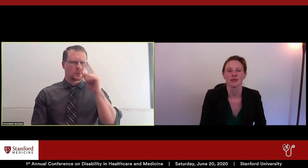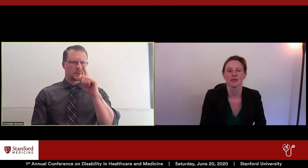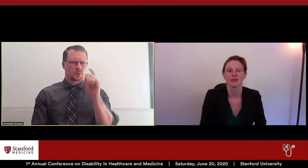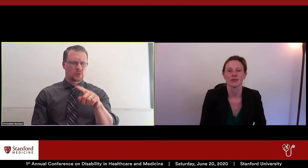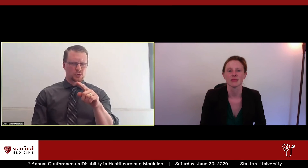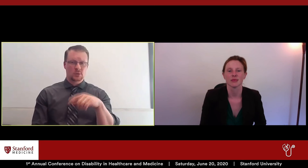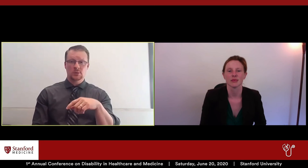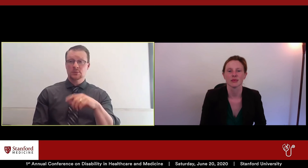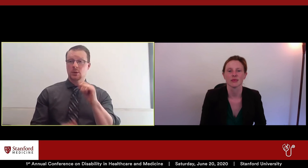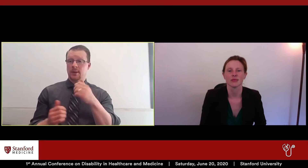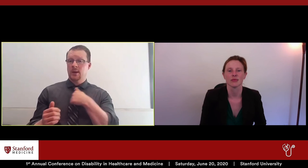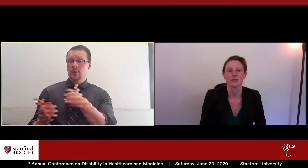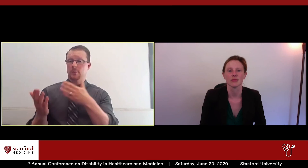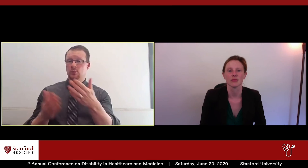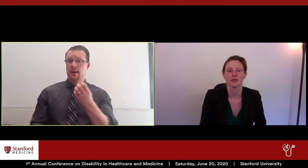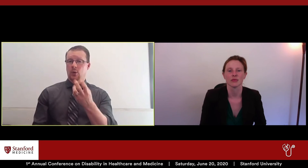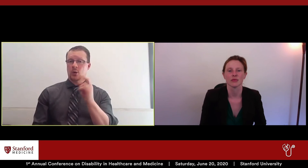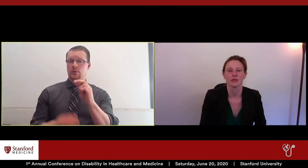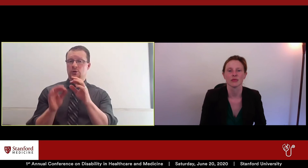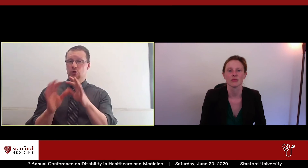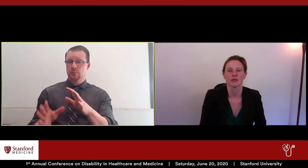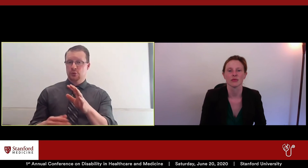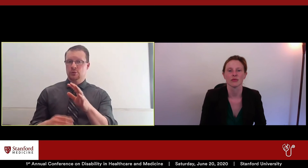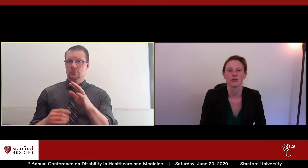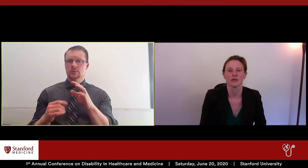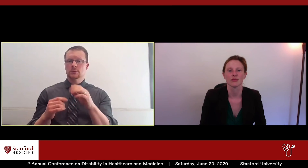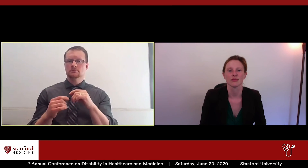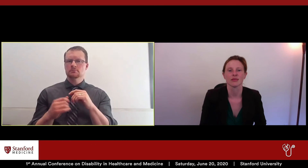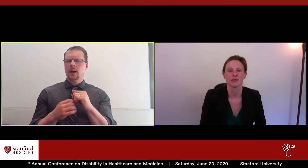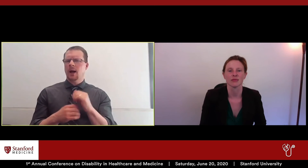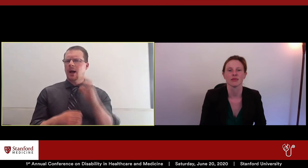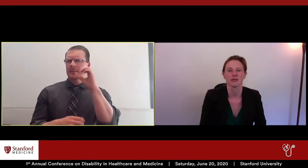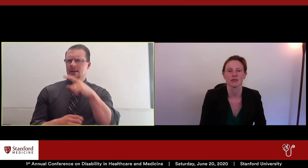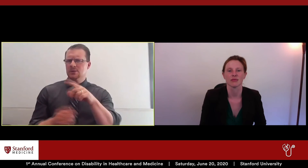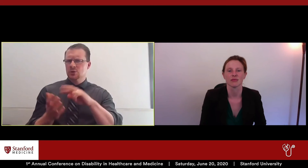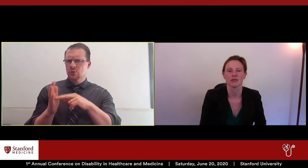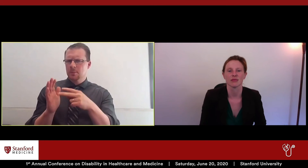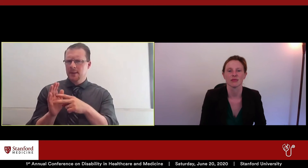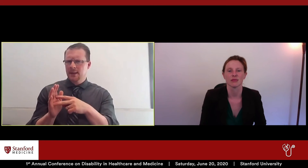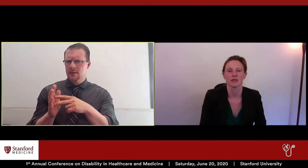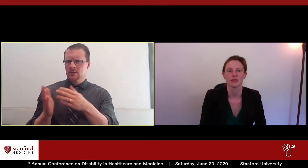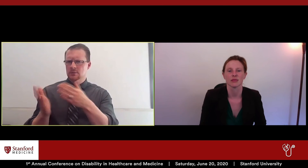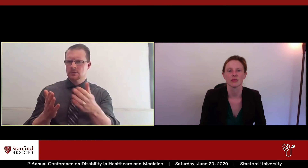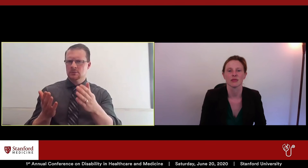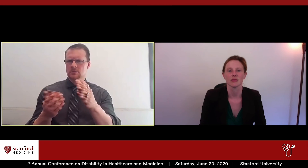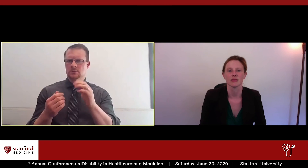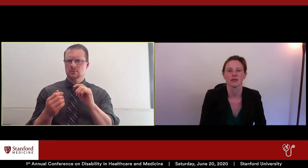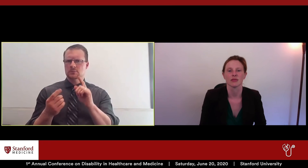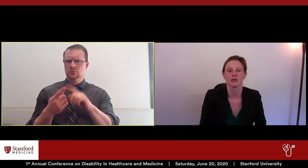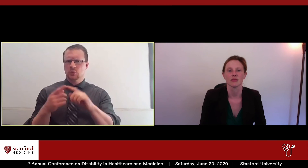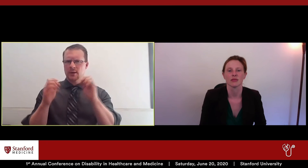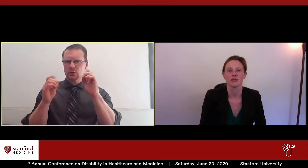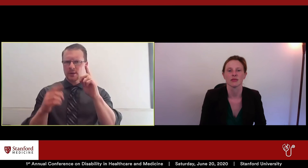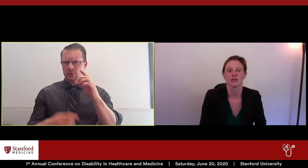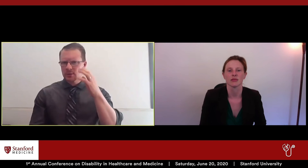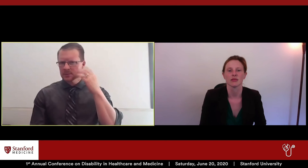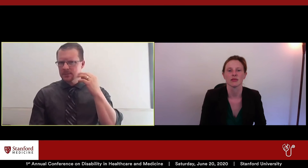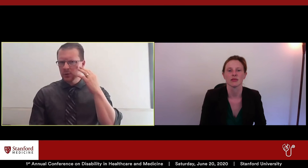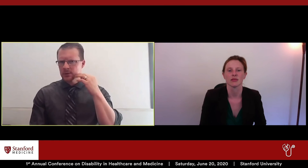I want to make sure I understand the question clearly. The question is about bringing your own interpreter. I'm assuming that you mean,